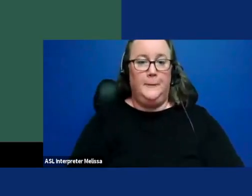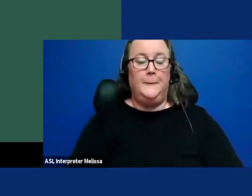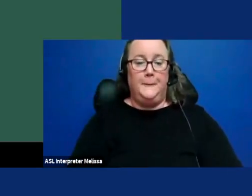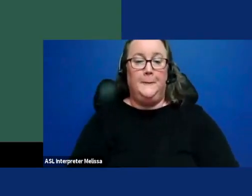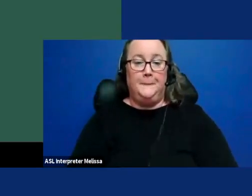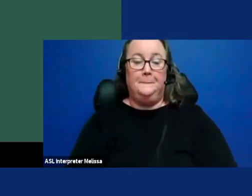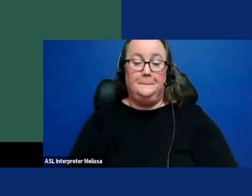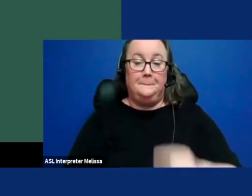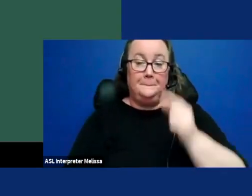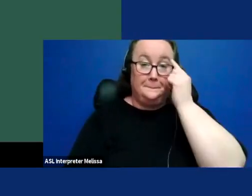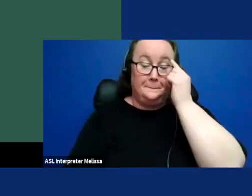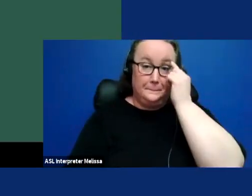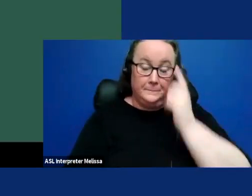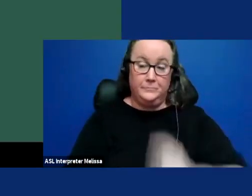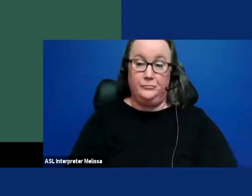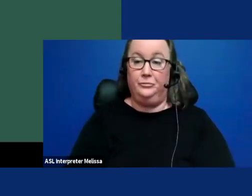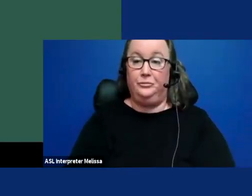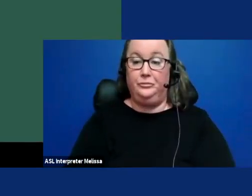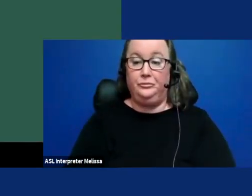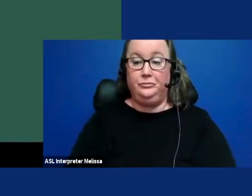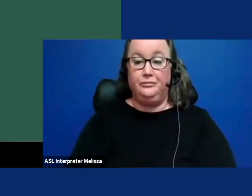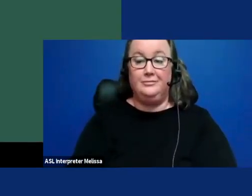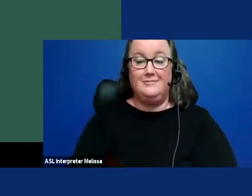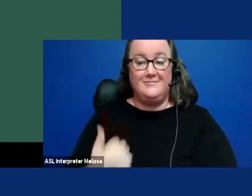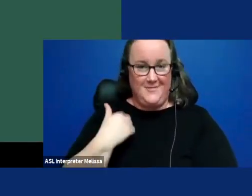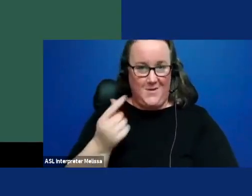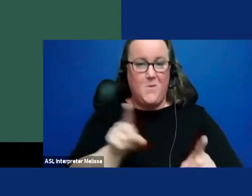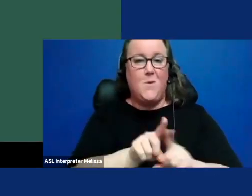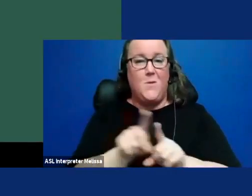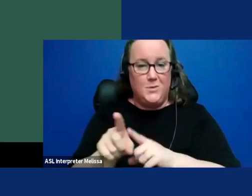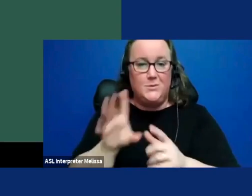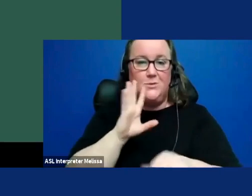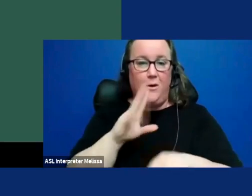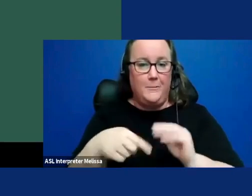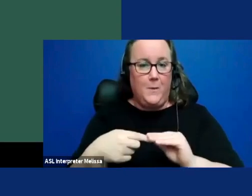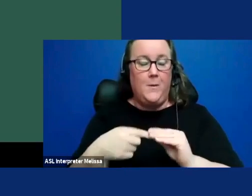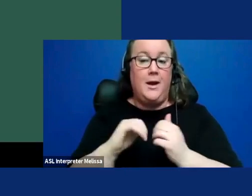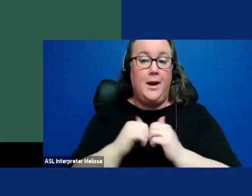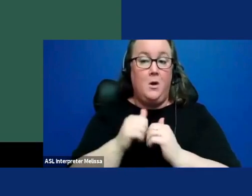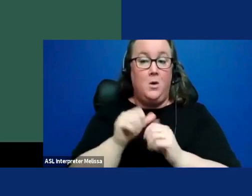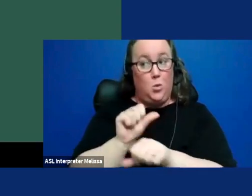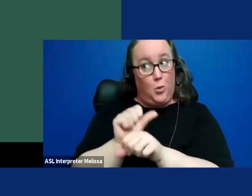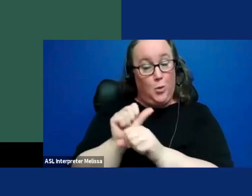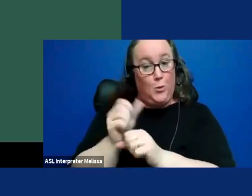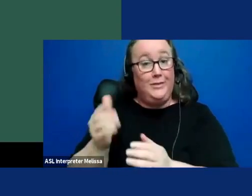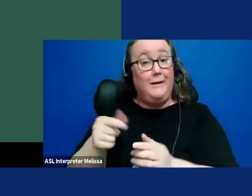I'm also going to touch on how you can work with the other side in a dependency case.